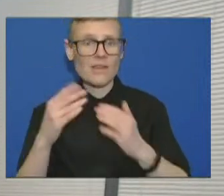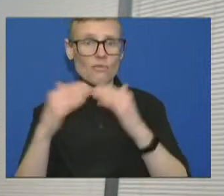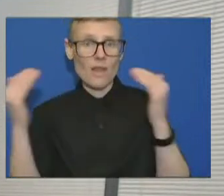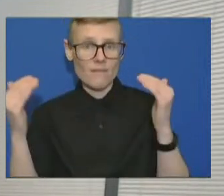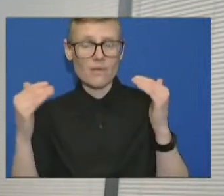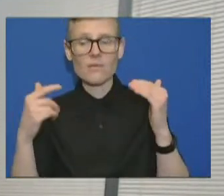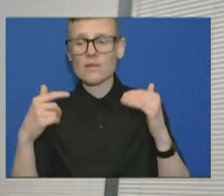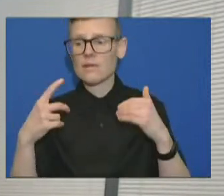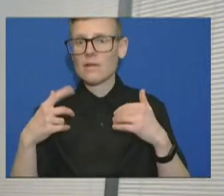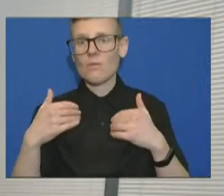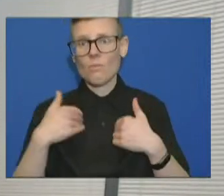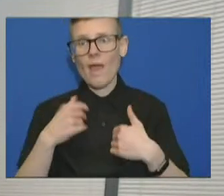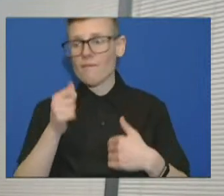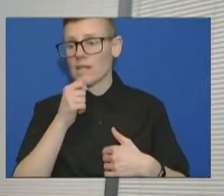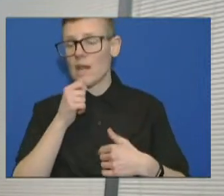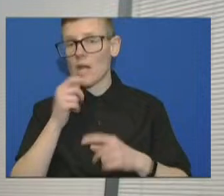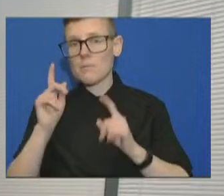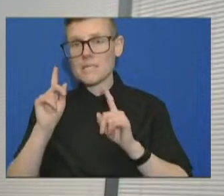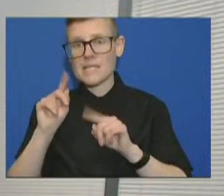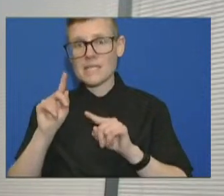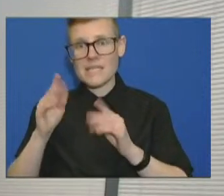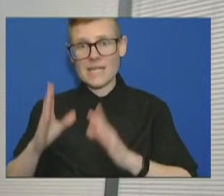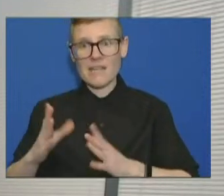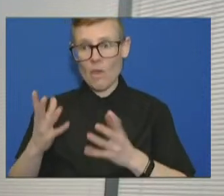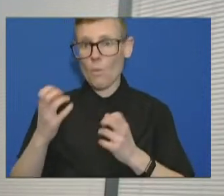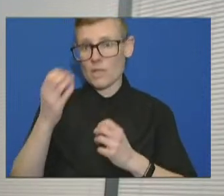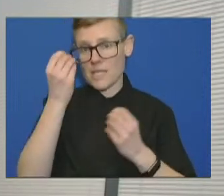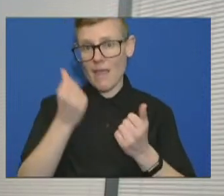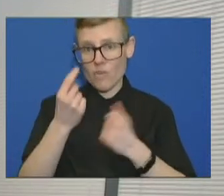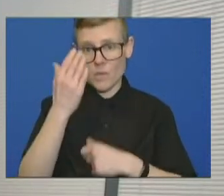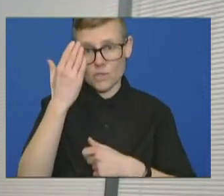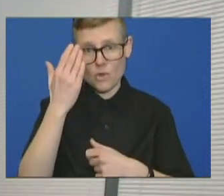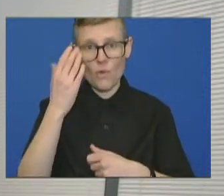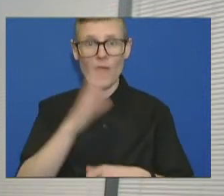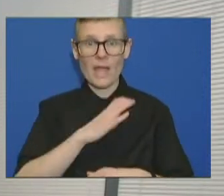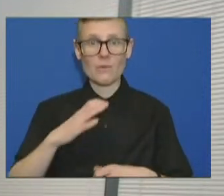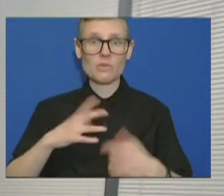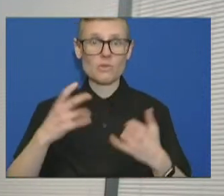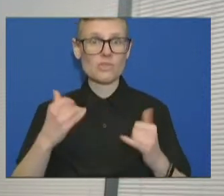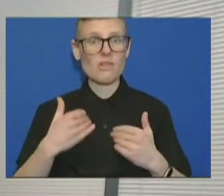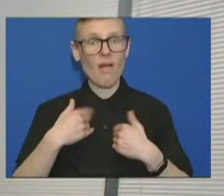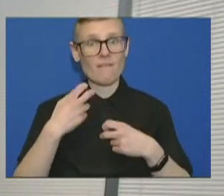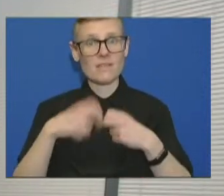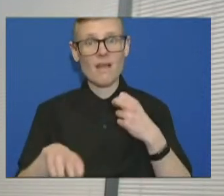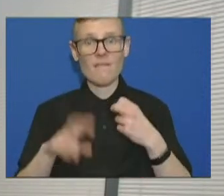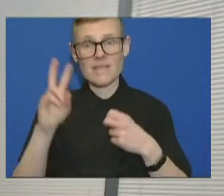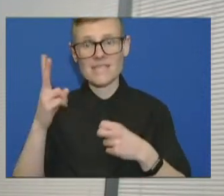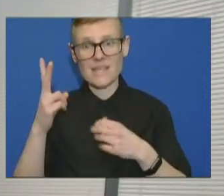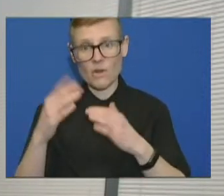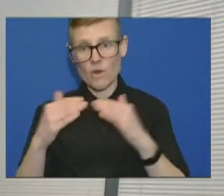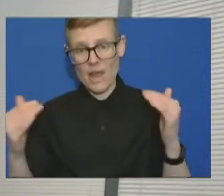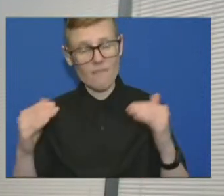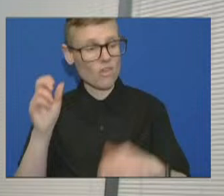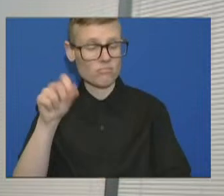over the past. Even though we've got good ratios at the secondary level, we've got an anonymous attendee who wants to make sure